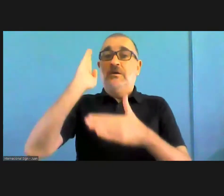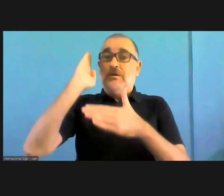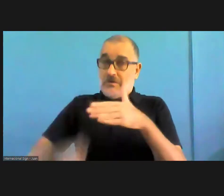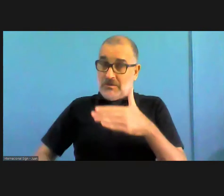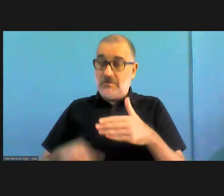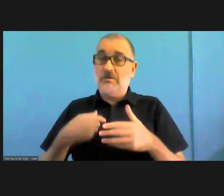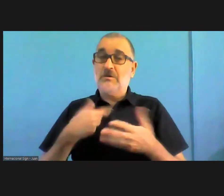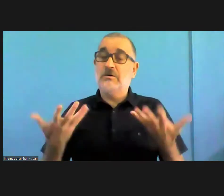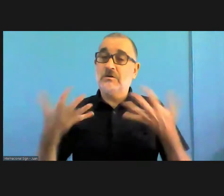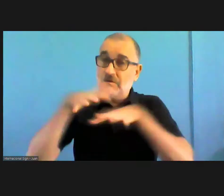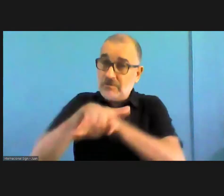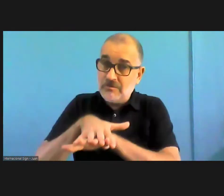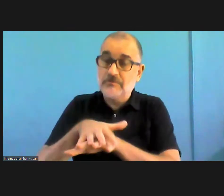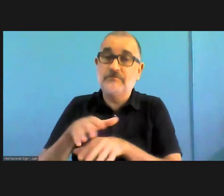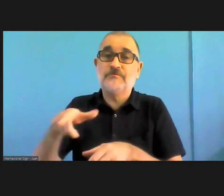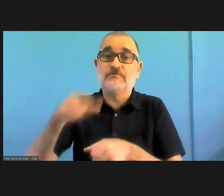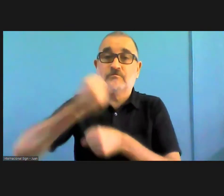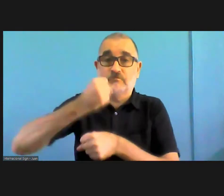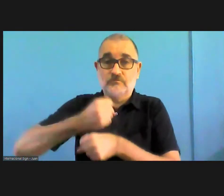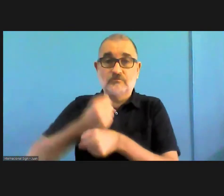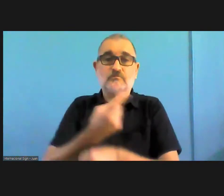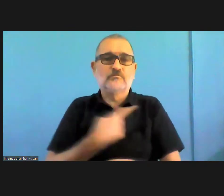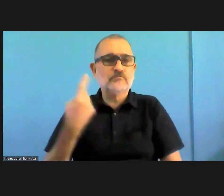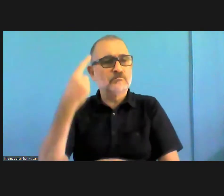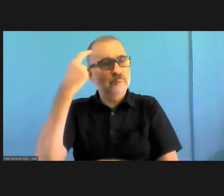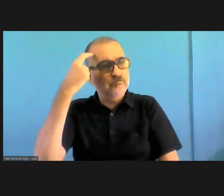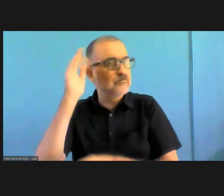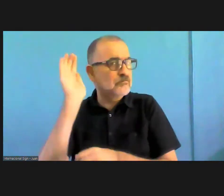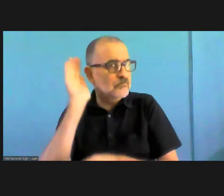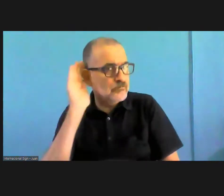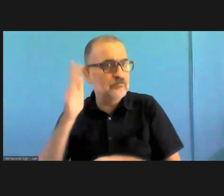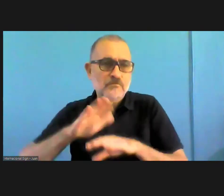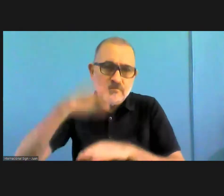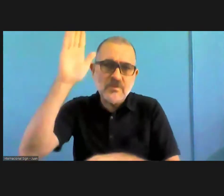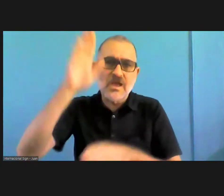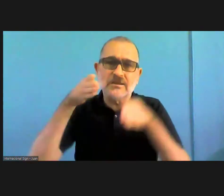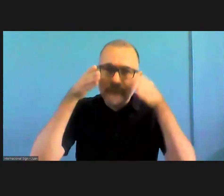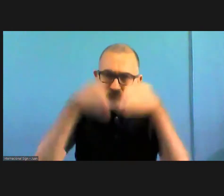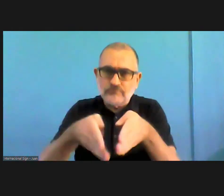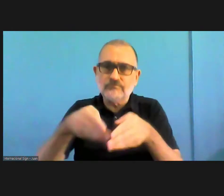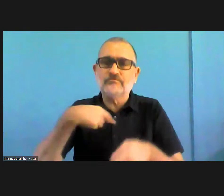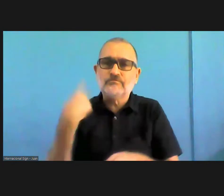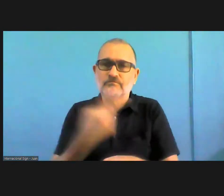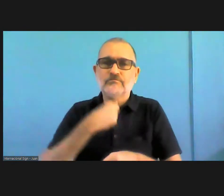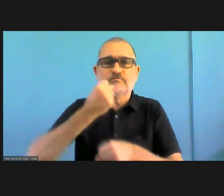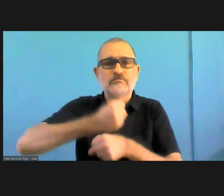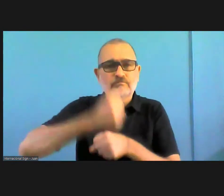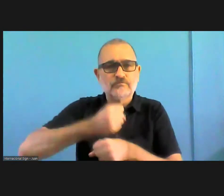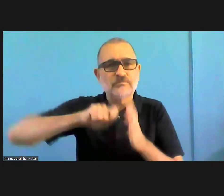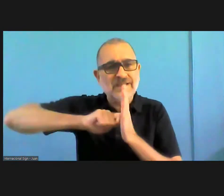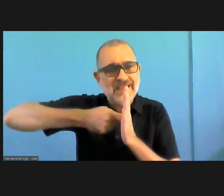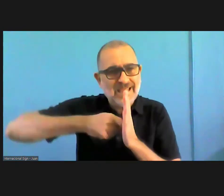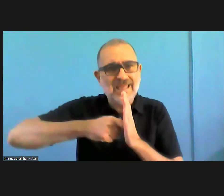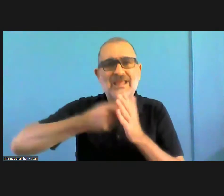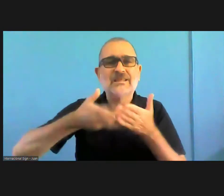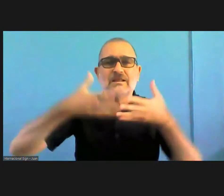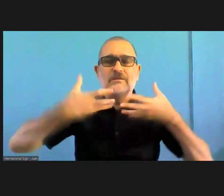financing functions and to address the broader social, environmental, and economic determinants of health.